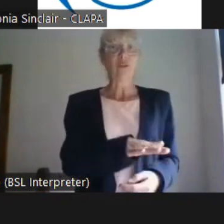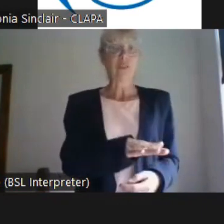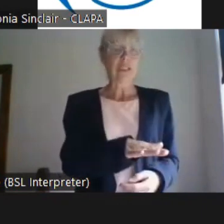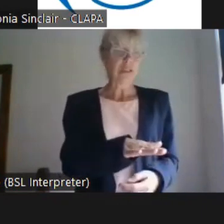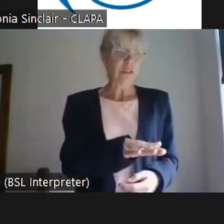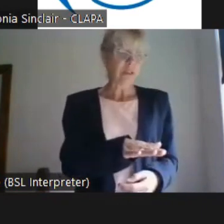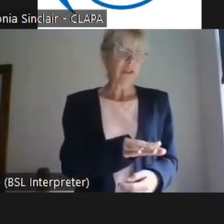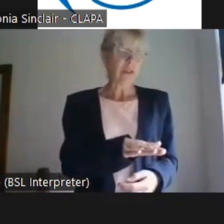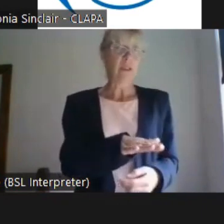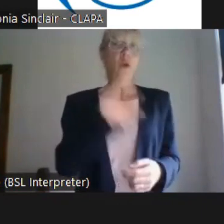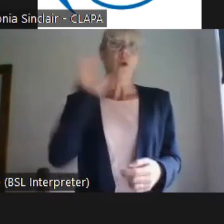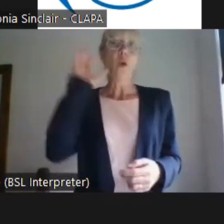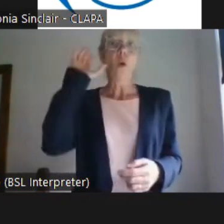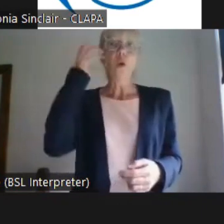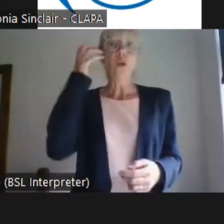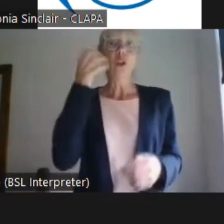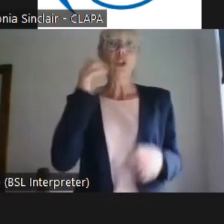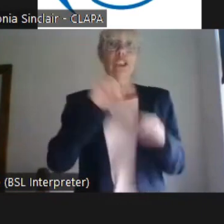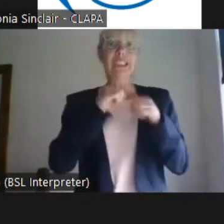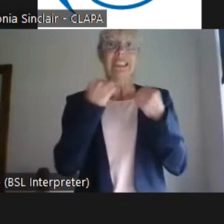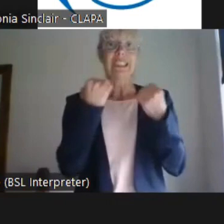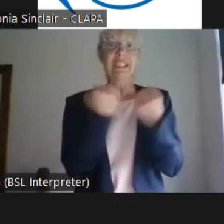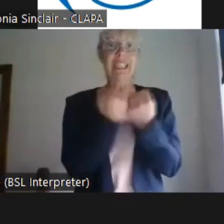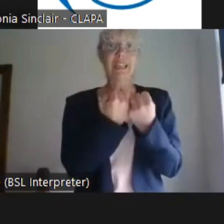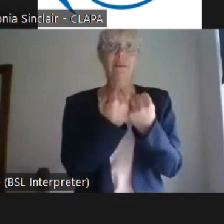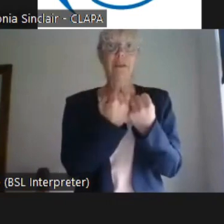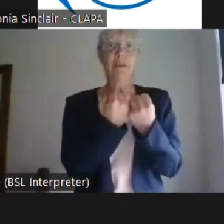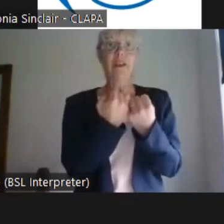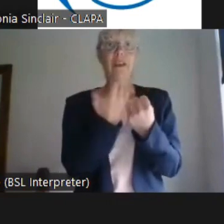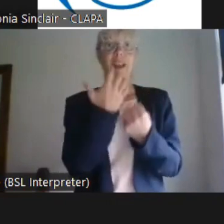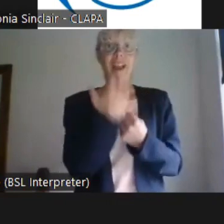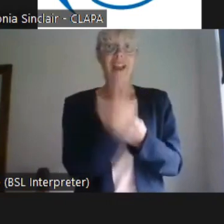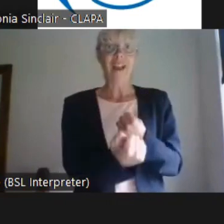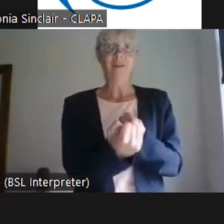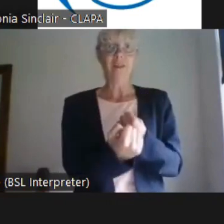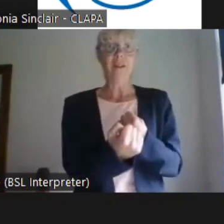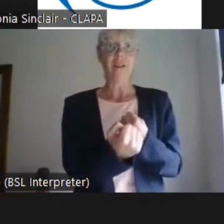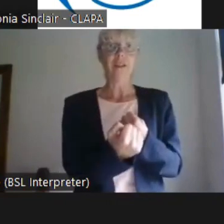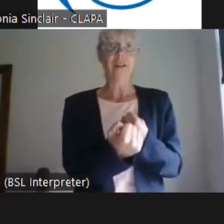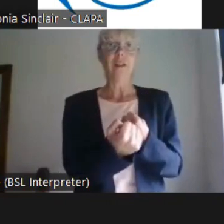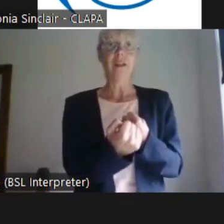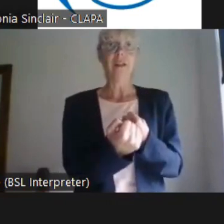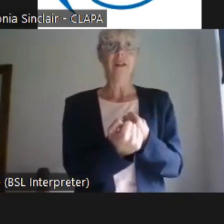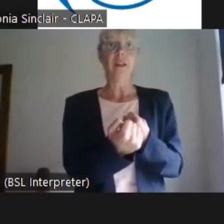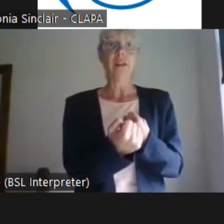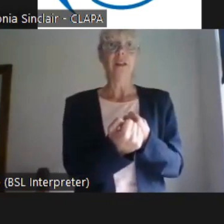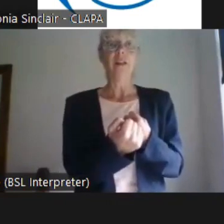on the team and often there's audiologists in the team even at other um classes around the